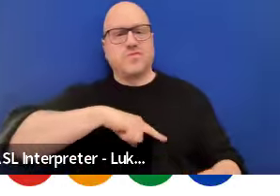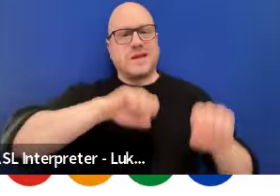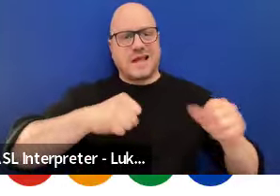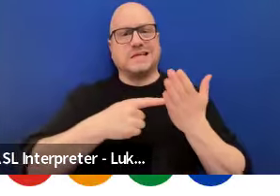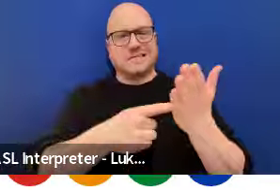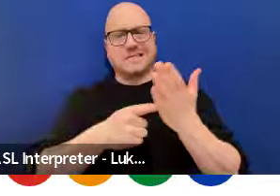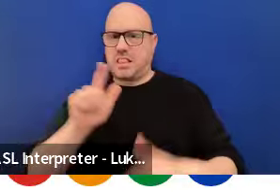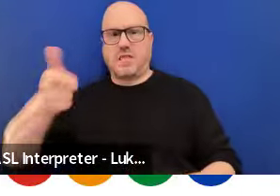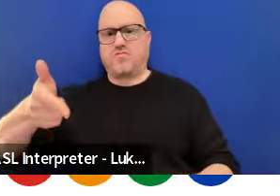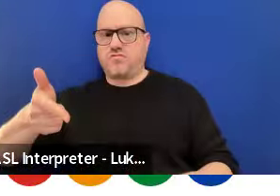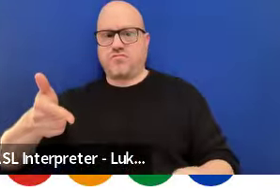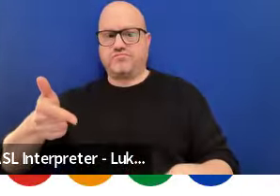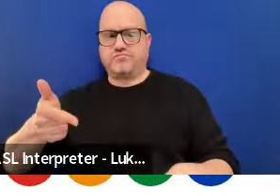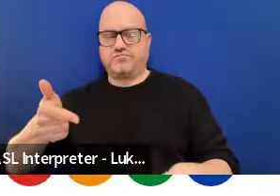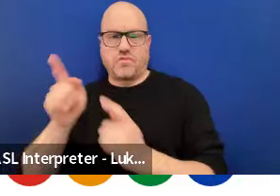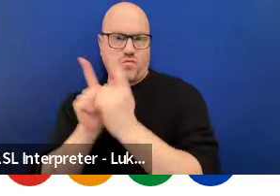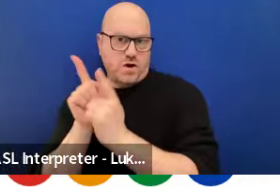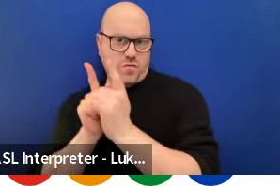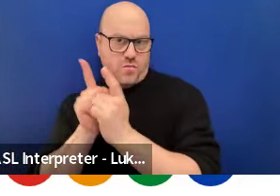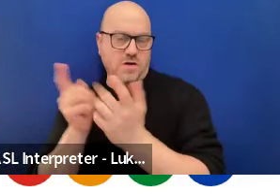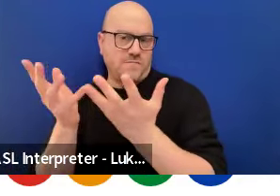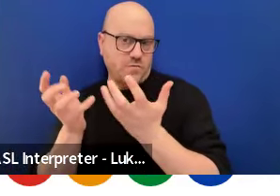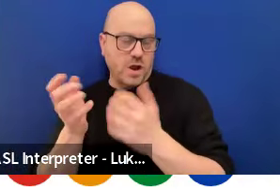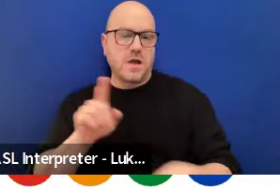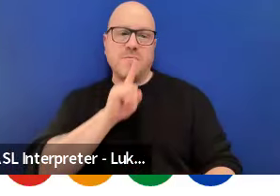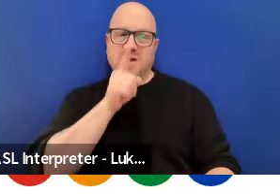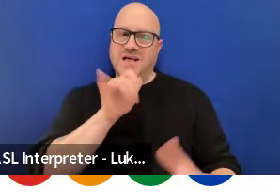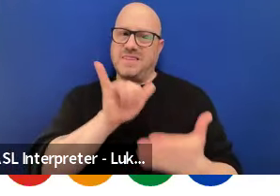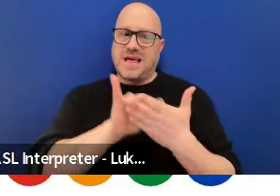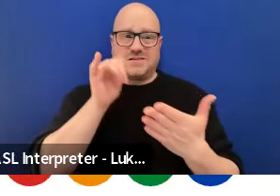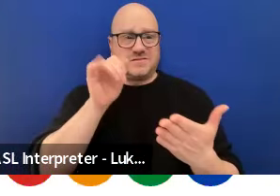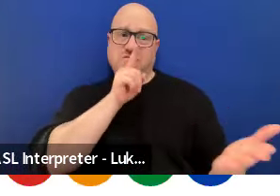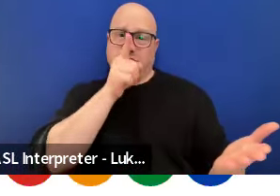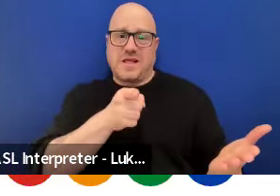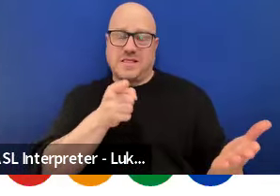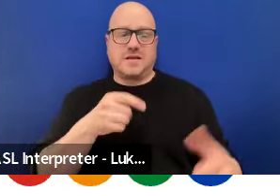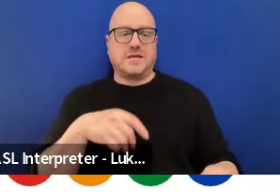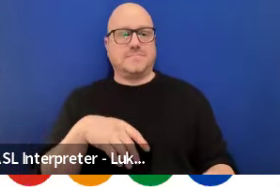RIGHT NOW, IT IS MORE CHALLENGING THAN IT SEEMS LIKE IT SHOULD BE. I'D BE HAPPY TO TALK OFFLINE AT